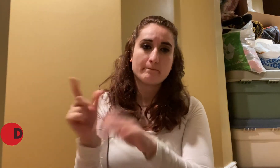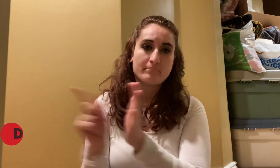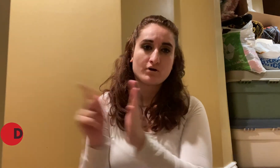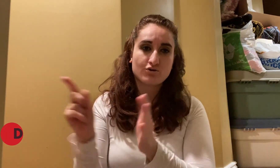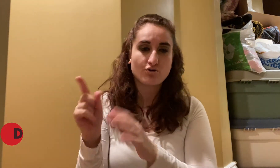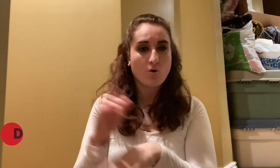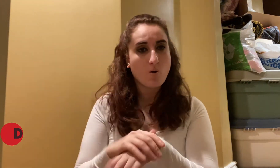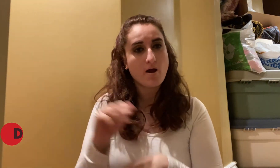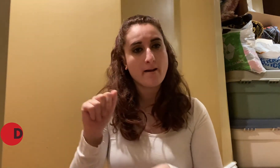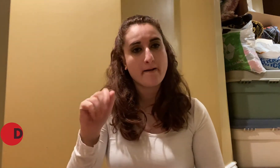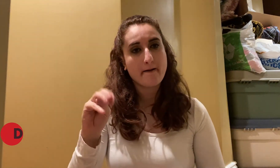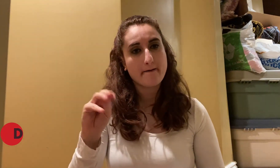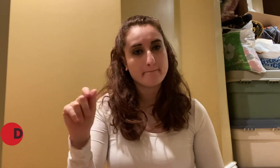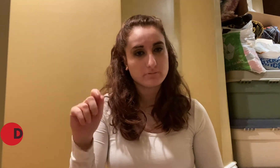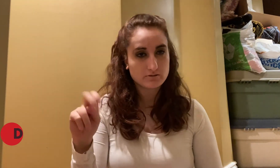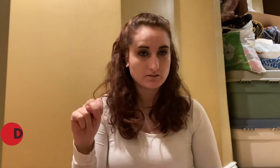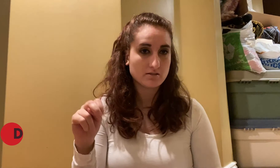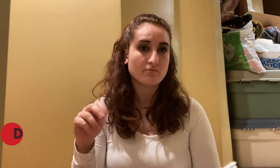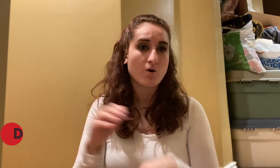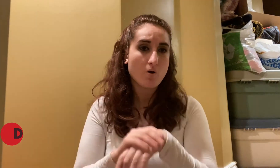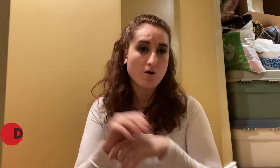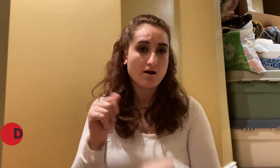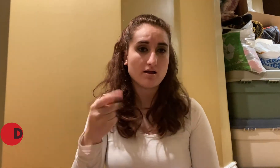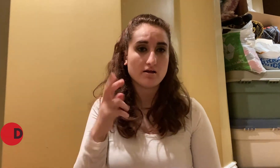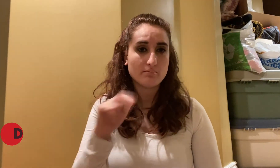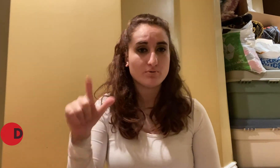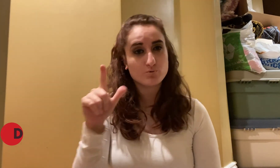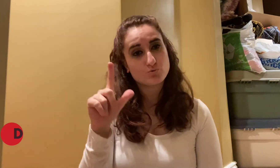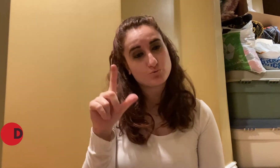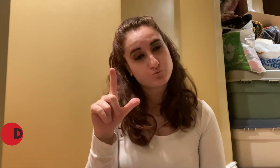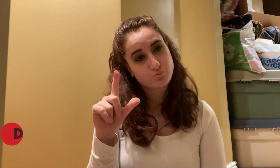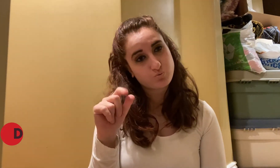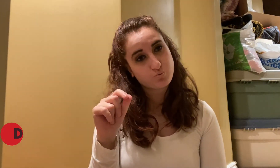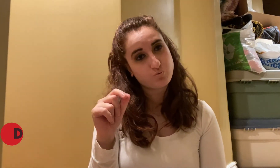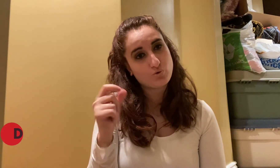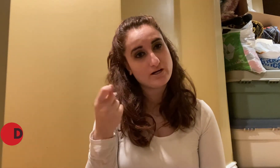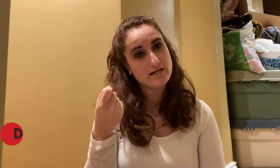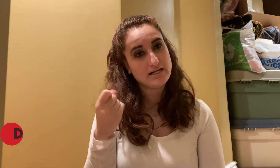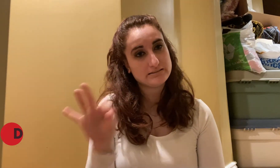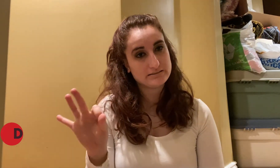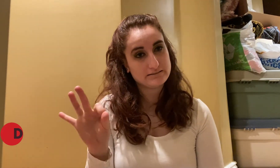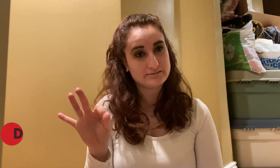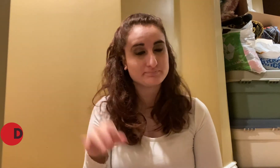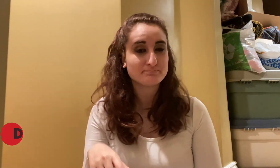through Amazon in April 2019.